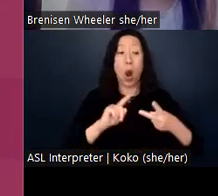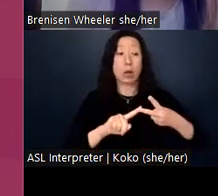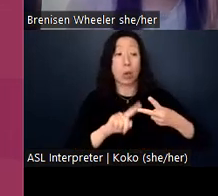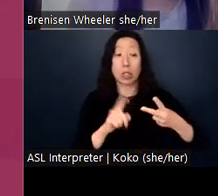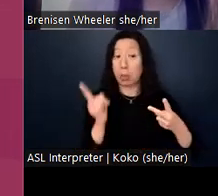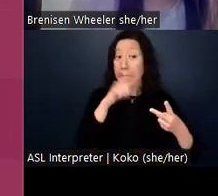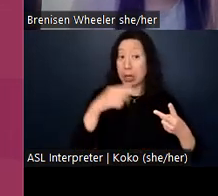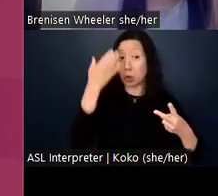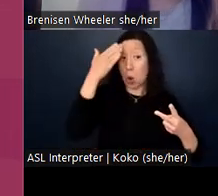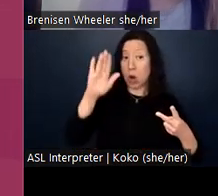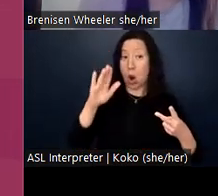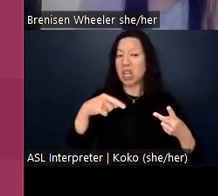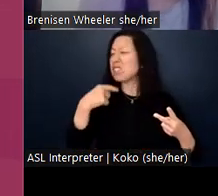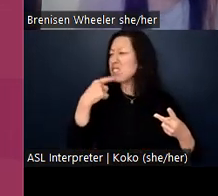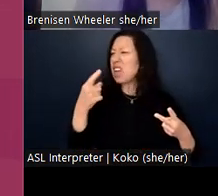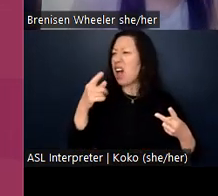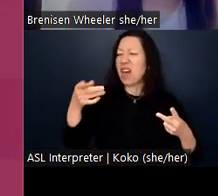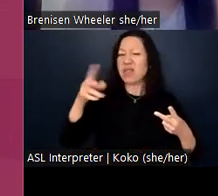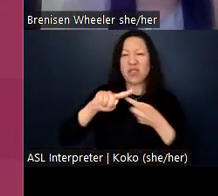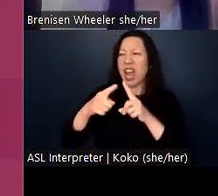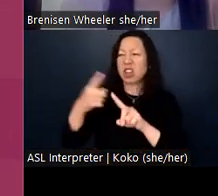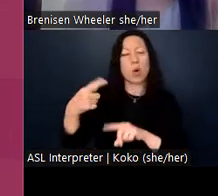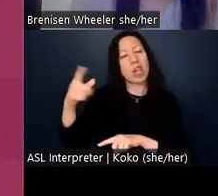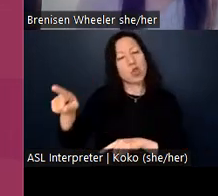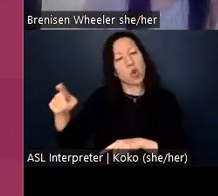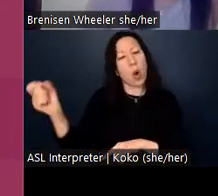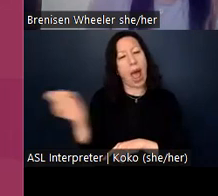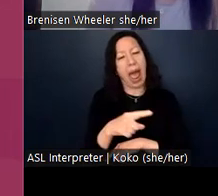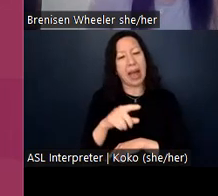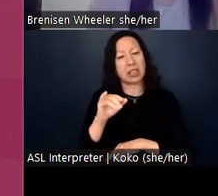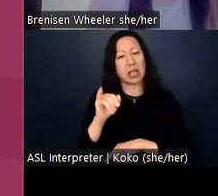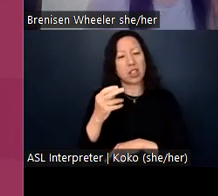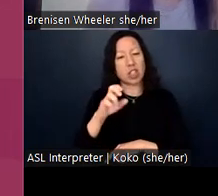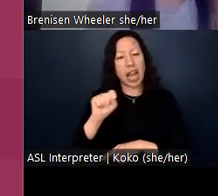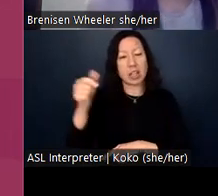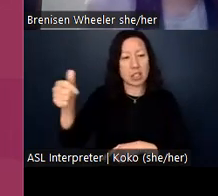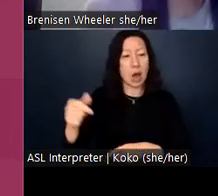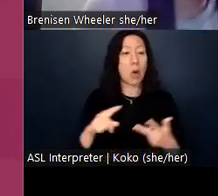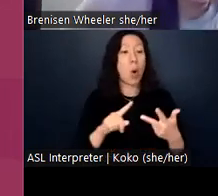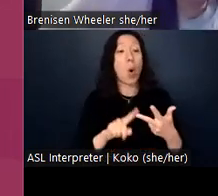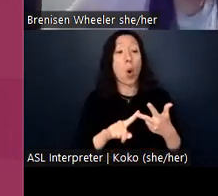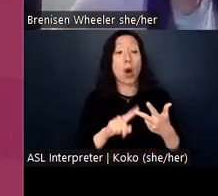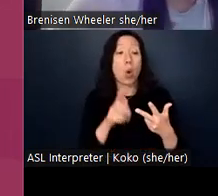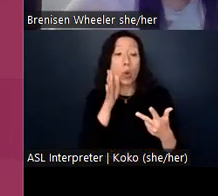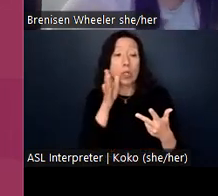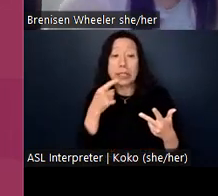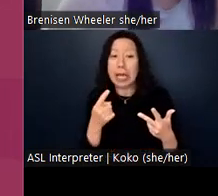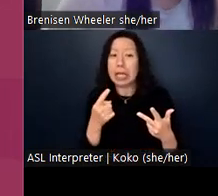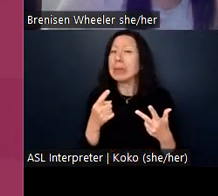would tell them. You were also concerned about Janet, and that both of you should go together to offer. 13:16:49 Would you choose a B or C again put